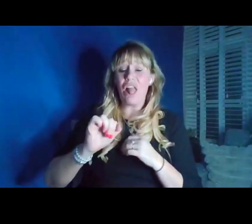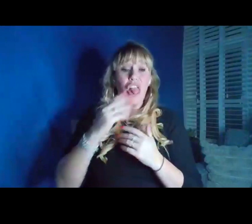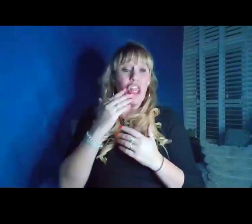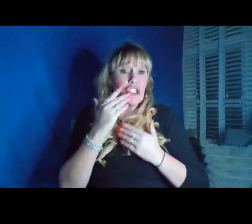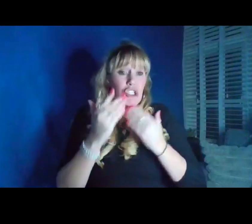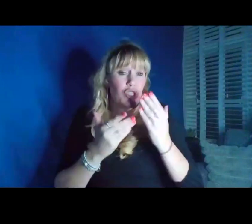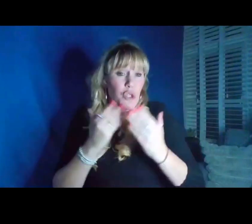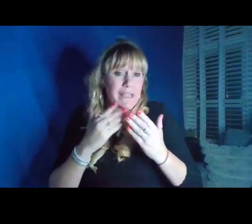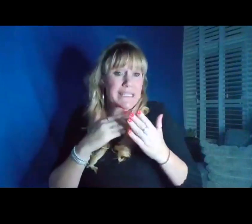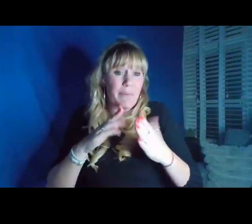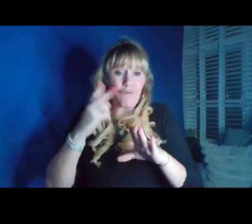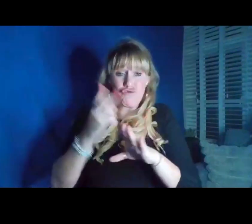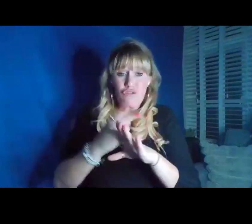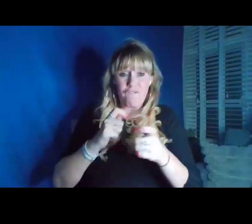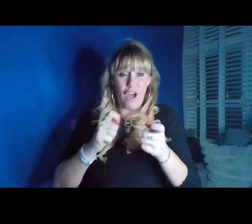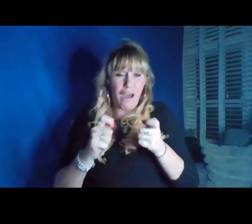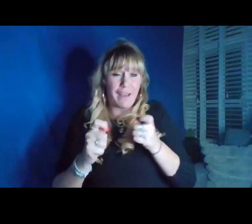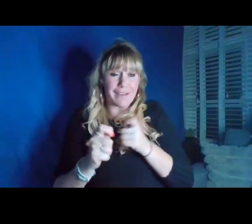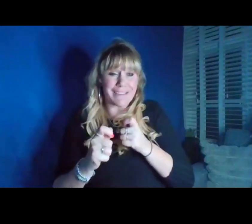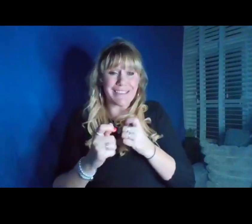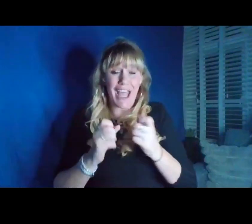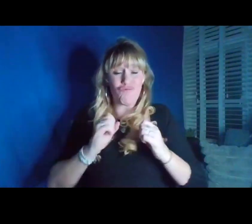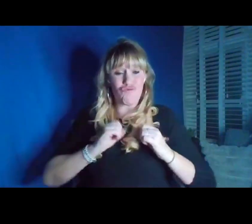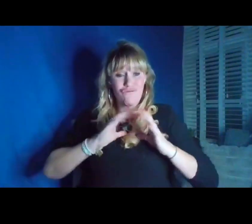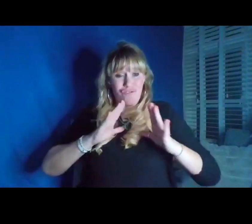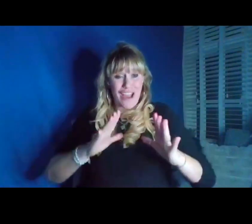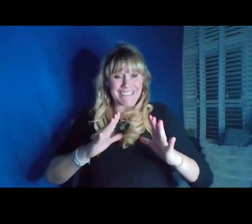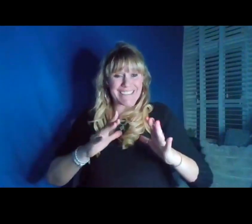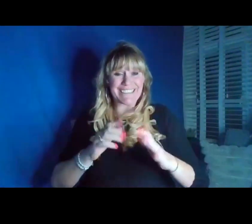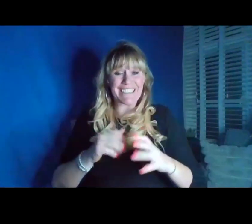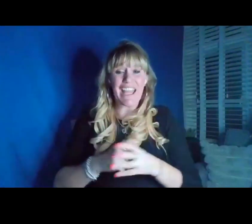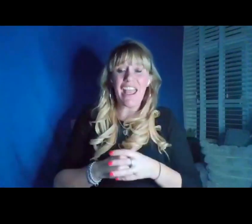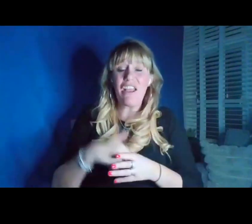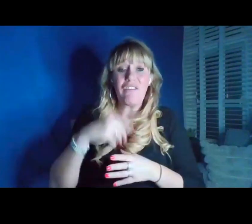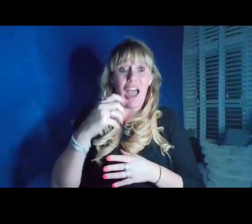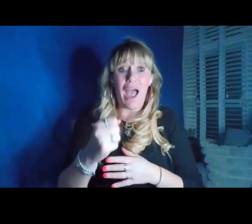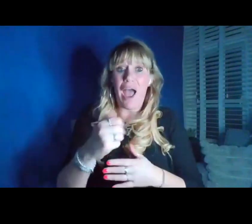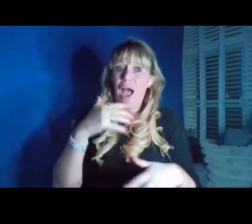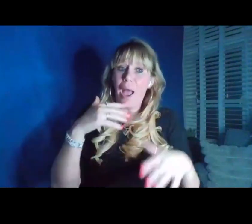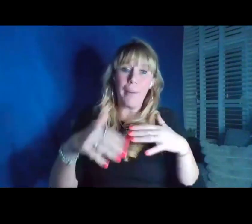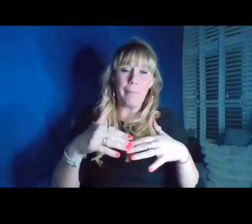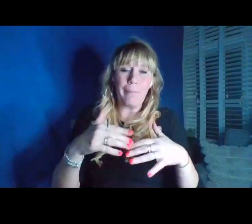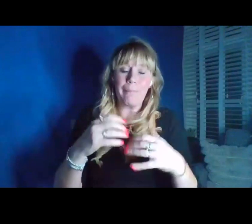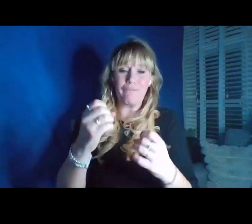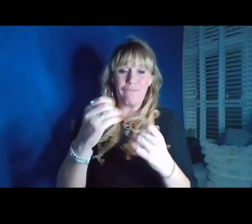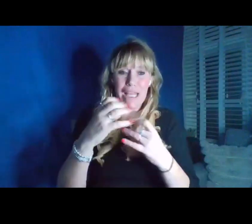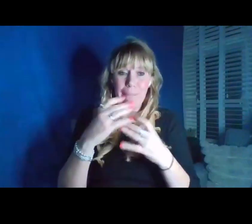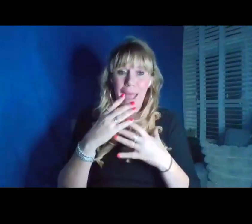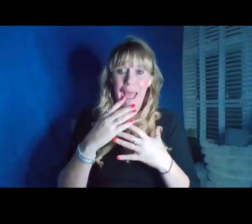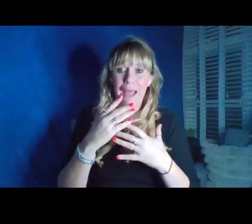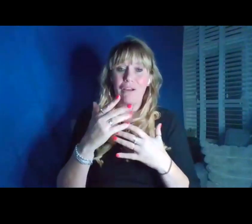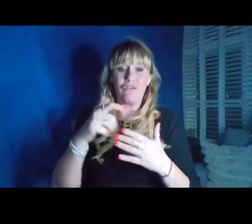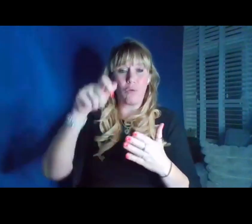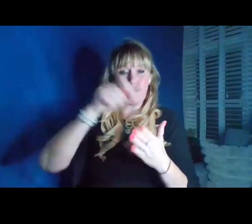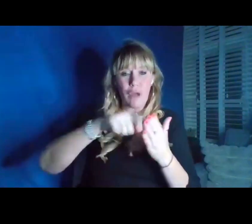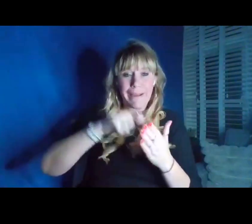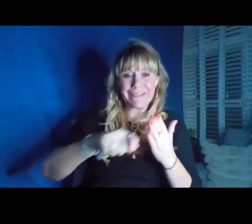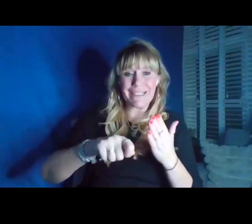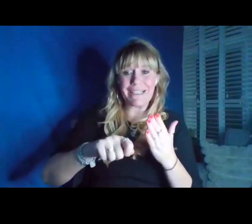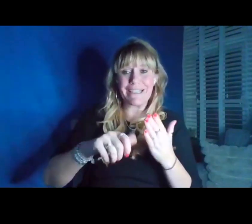I have had fabulous feedback from writers, and mentors I trust, and I am speaking at